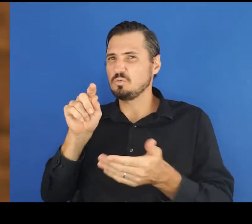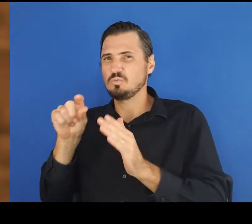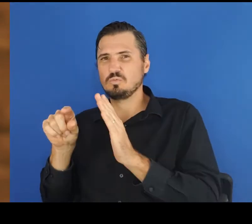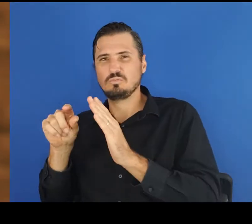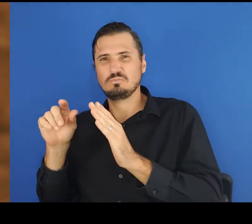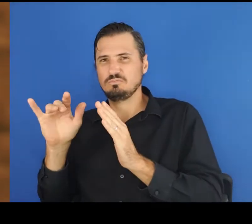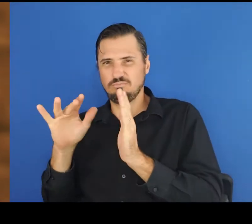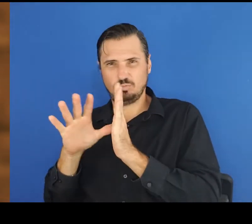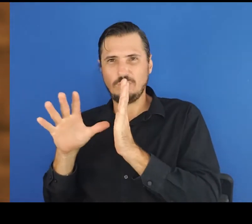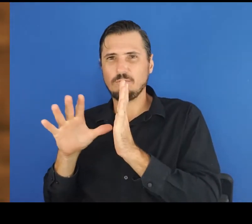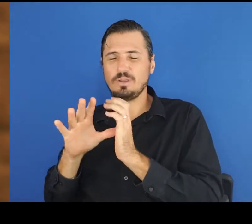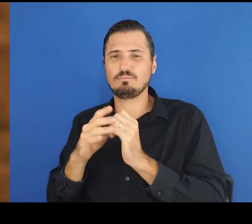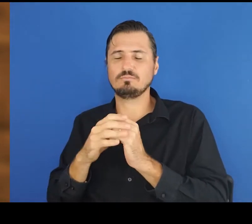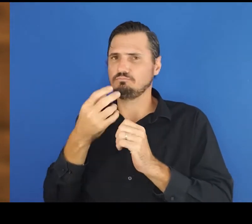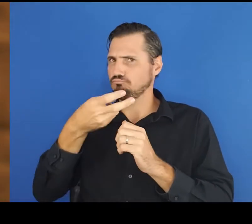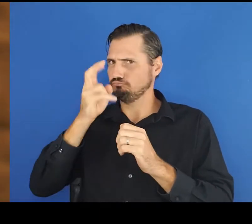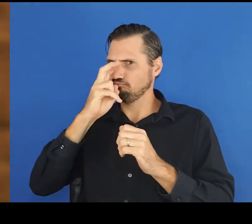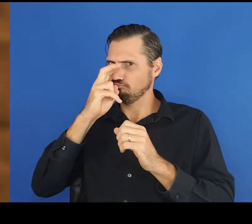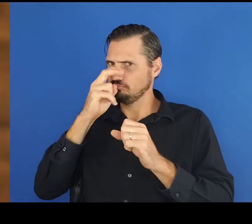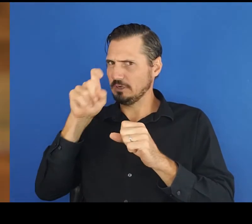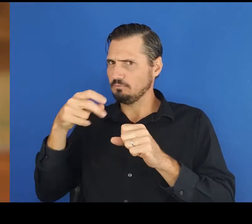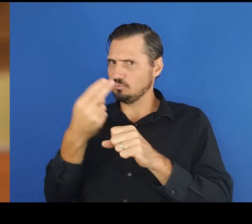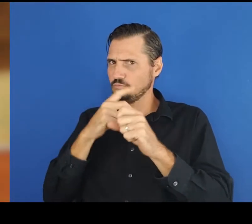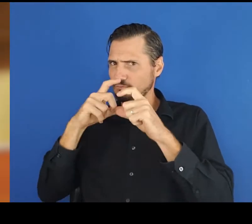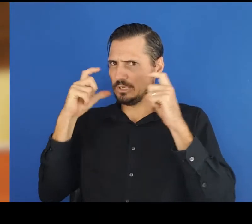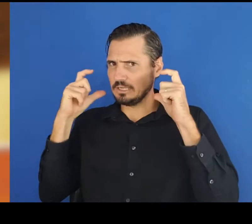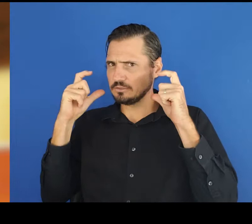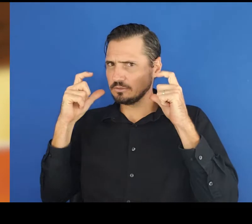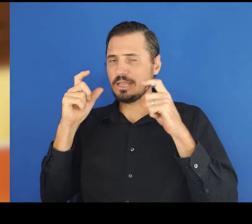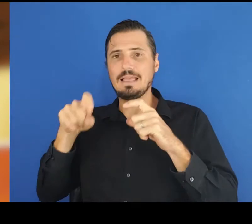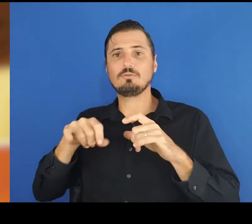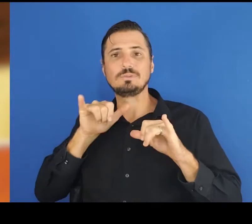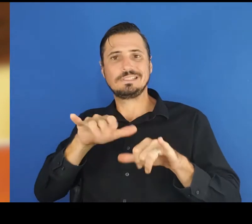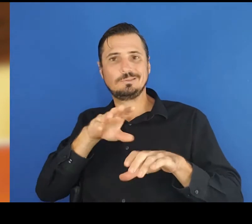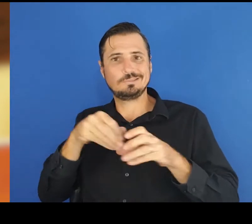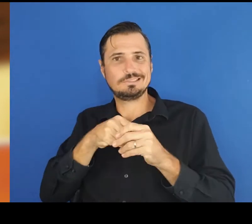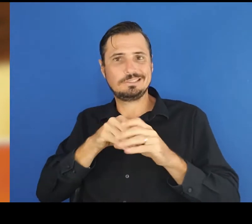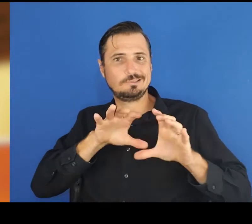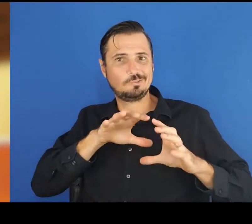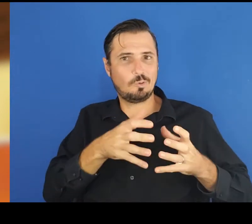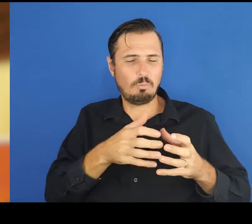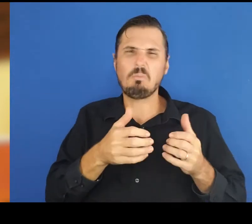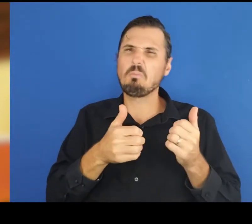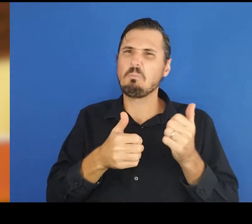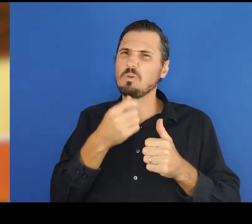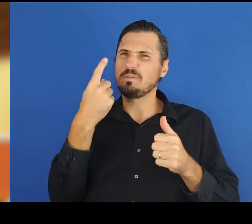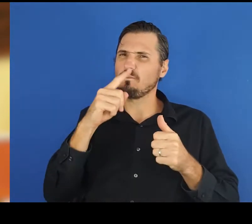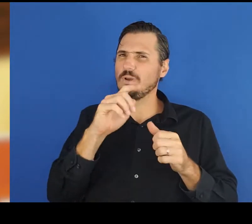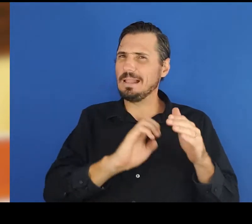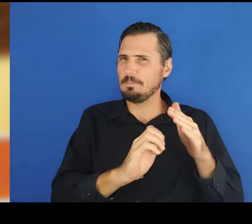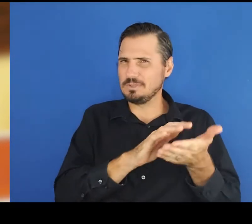Strict mask wearing and cohorting (or class “bubbles” primarily in elementary schools) and other